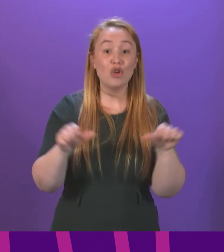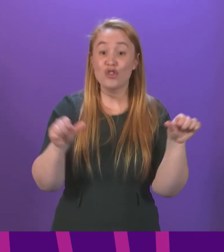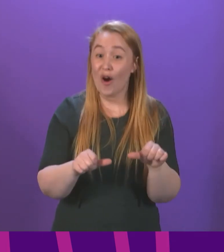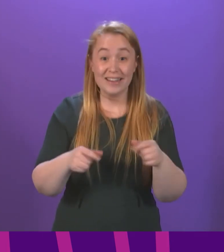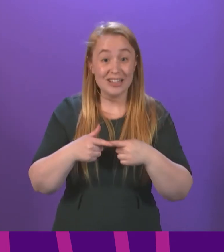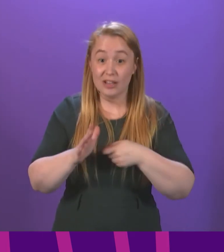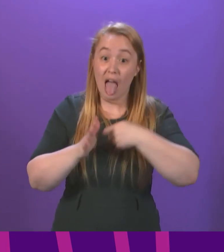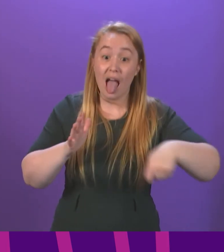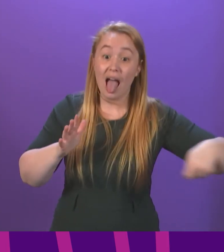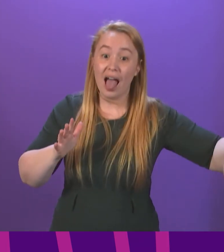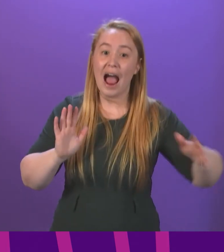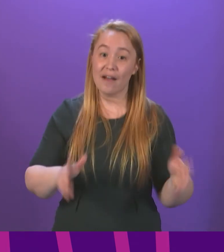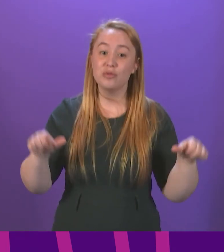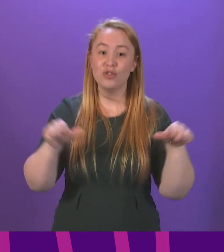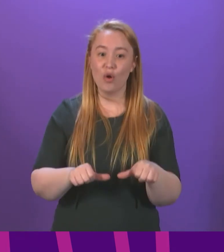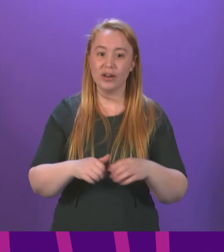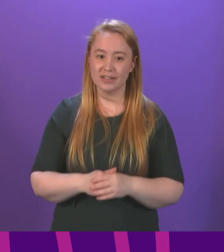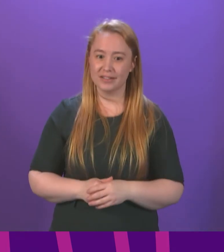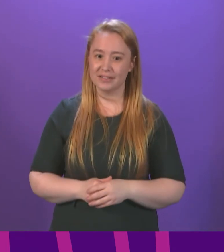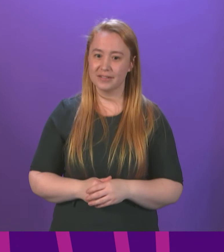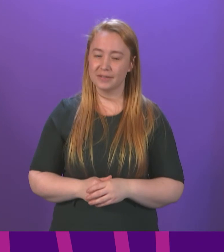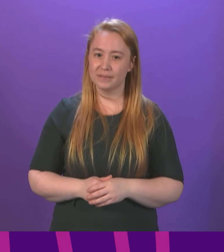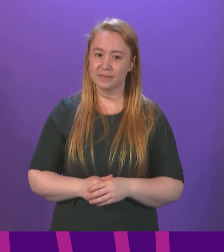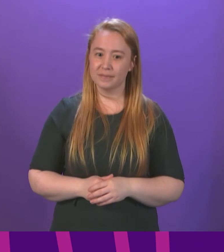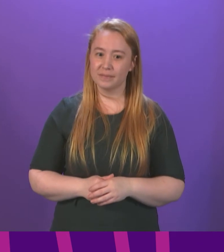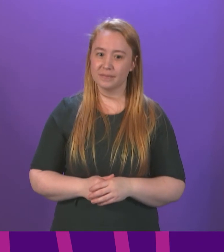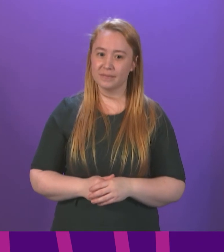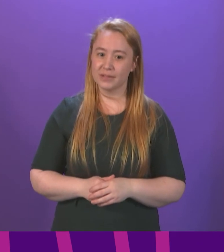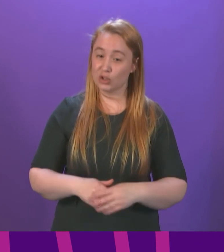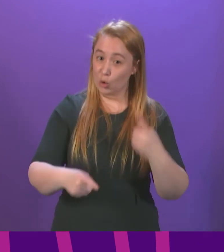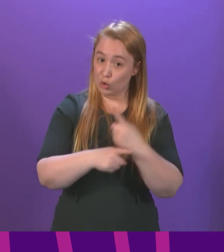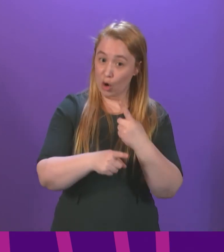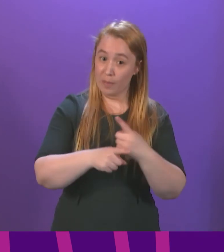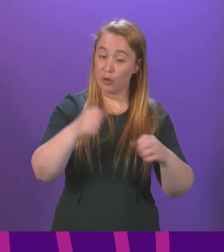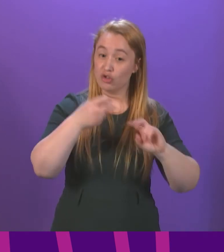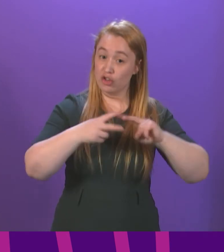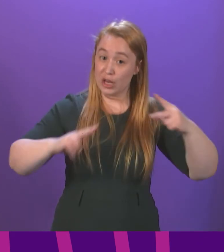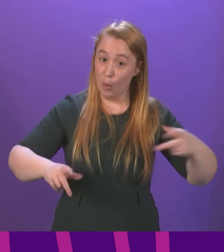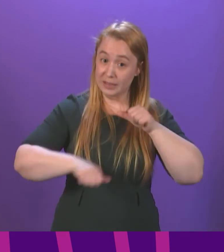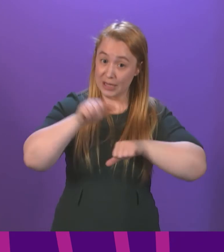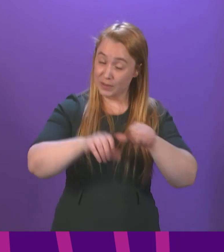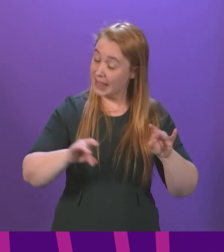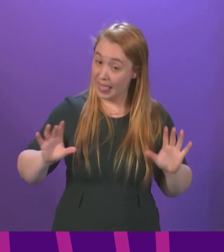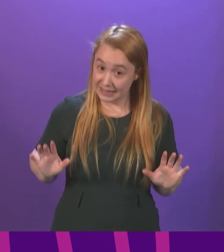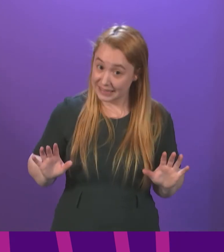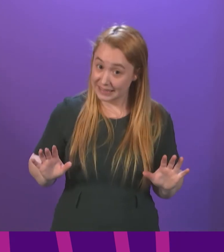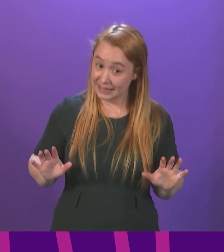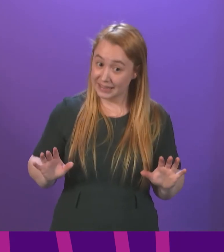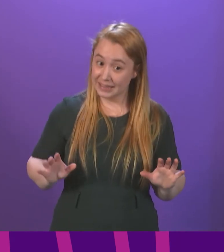The Deputy Presiding Officer: No—that is not a short question. Can we have an answer to the first bit, please, which I think was about genomic sequencing?